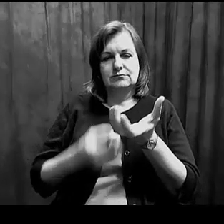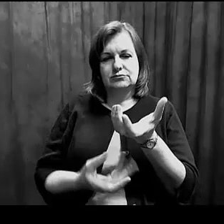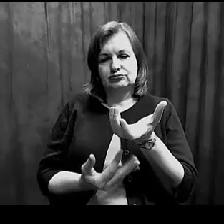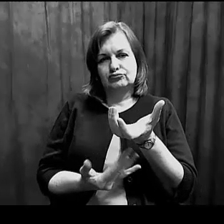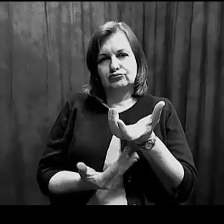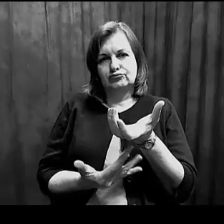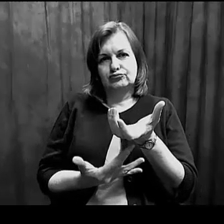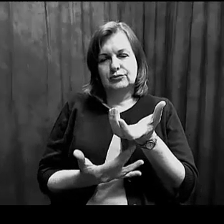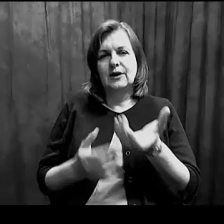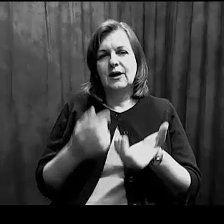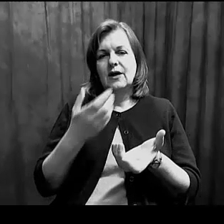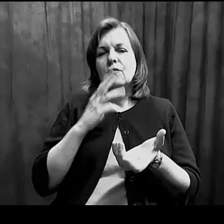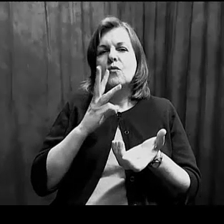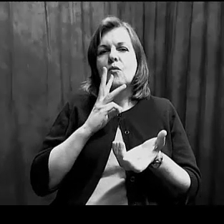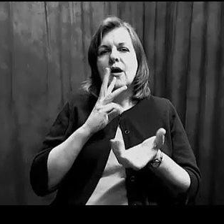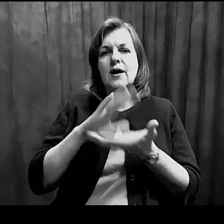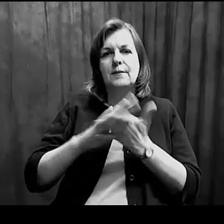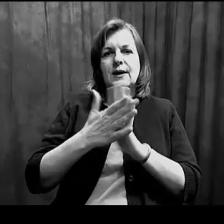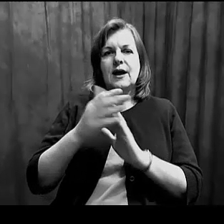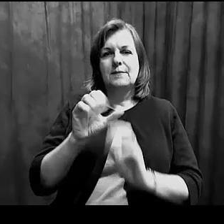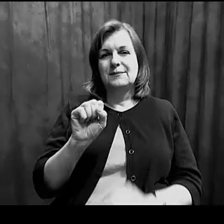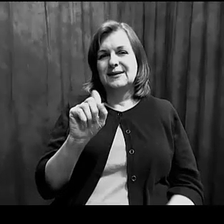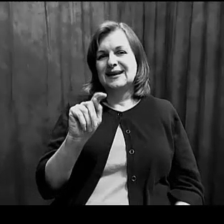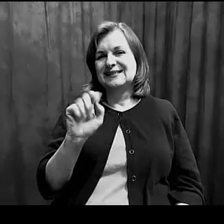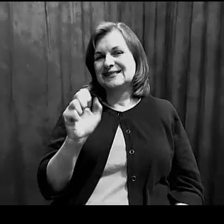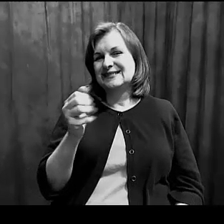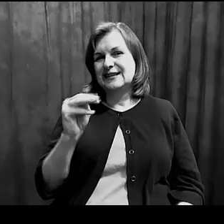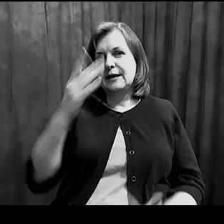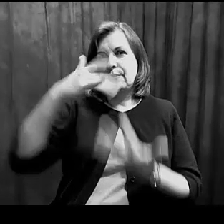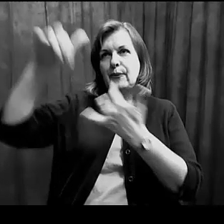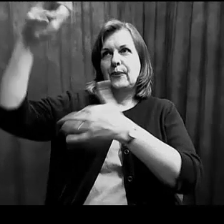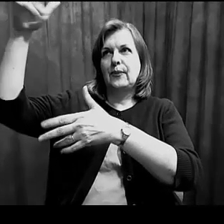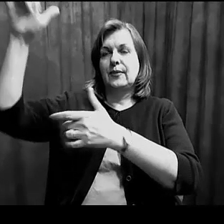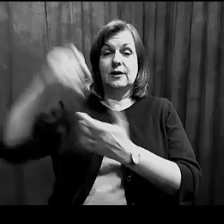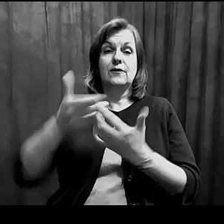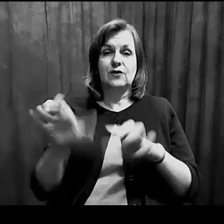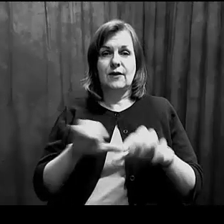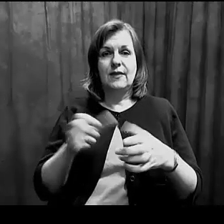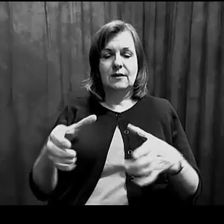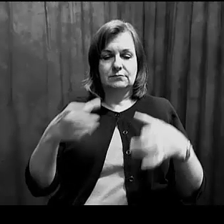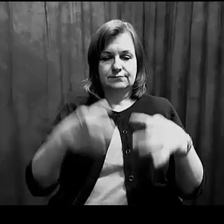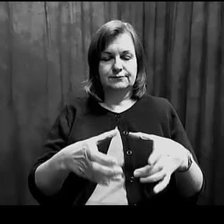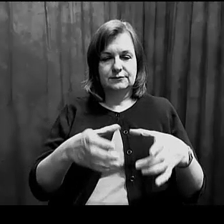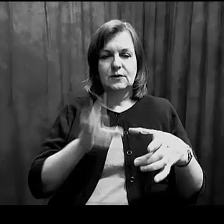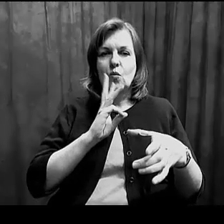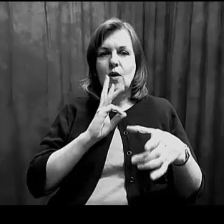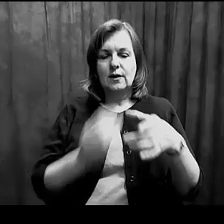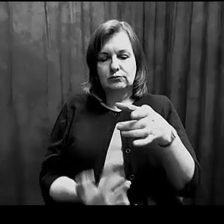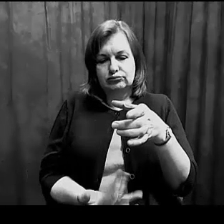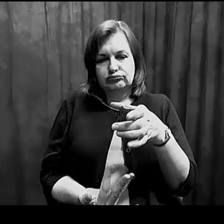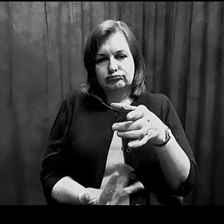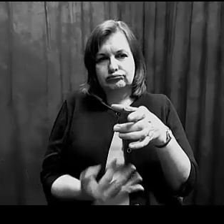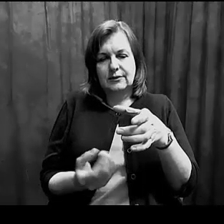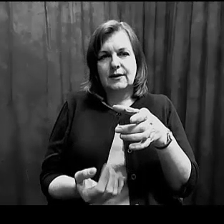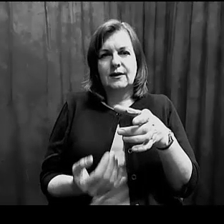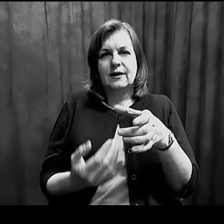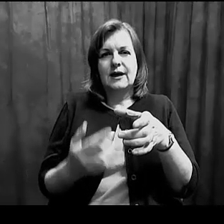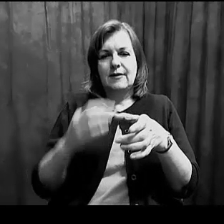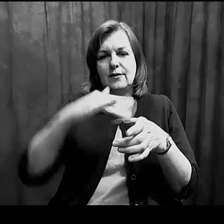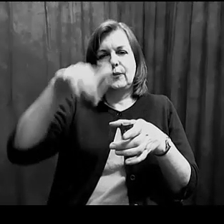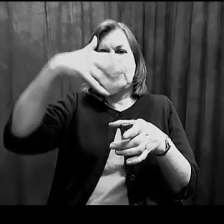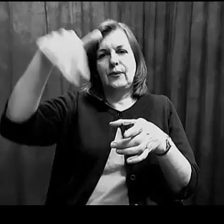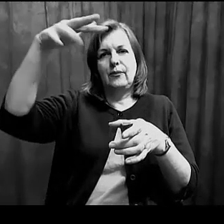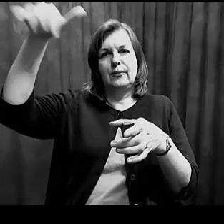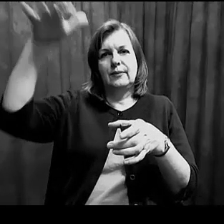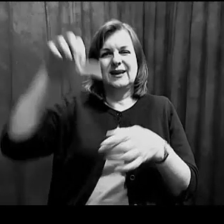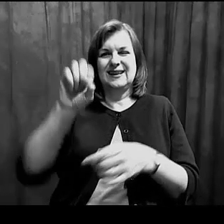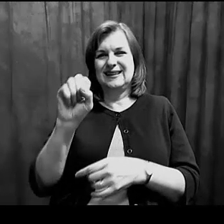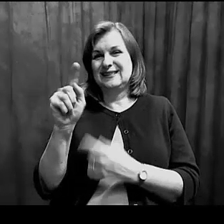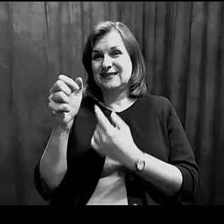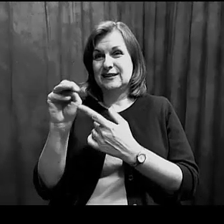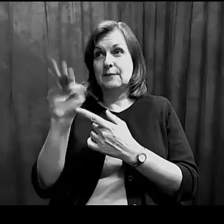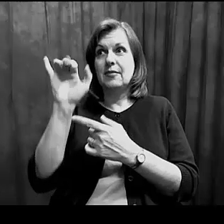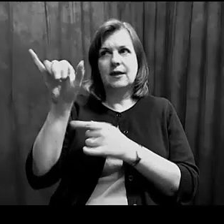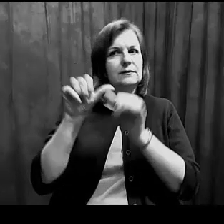heat up water to an extreme its gonna actually turn to steam -- you've done this boil water on the stove you can watch the water come off